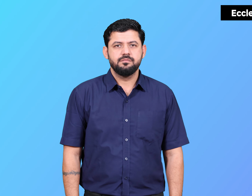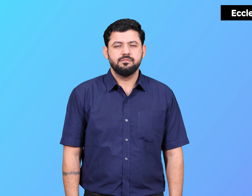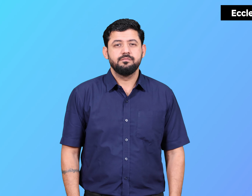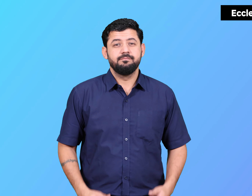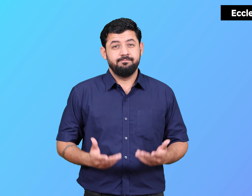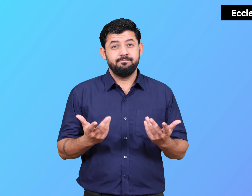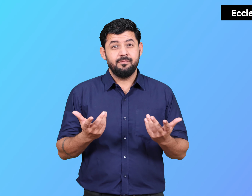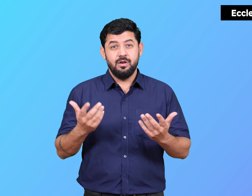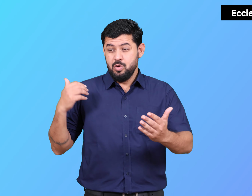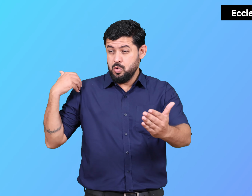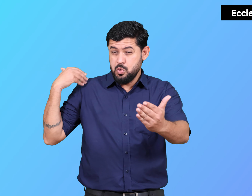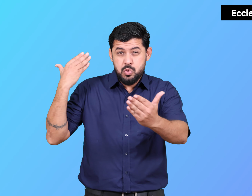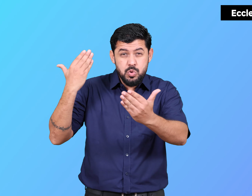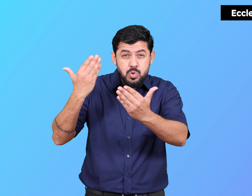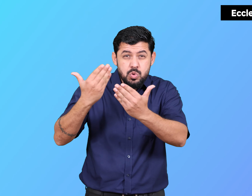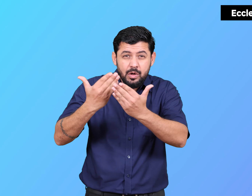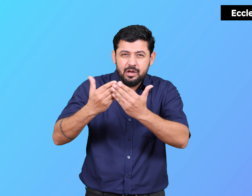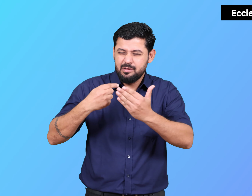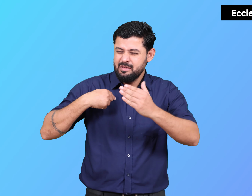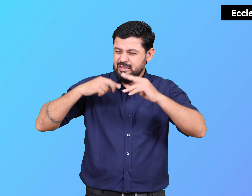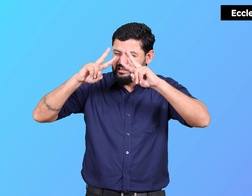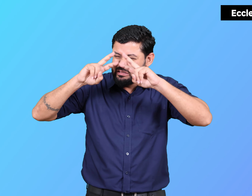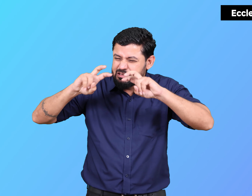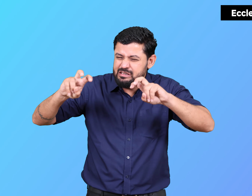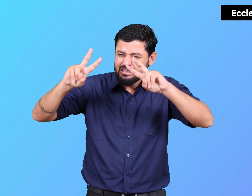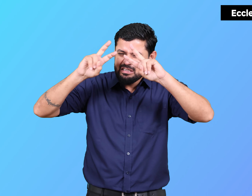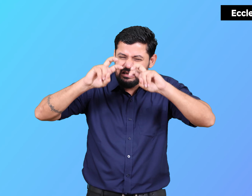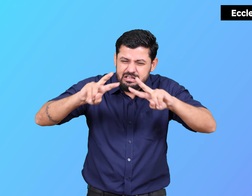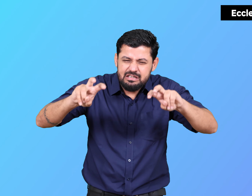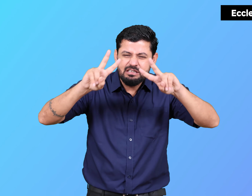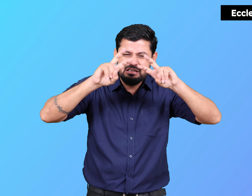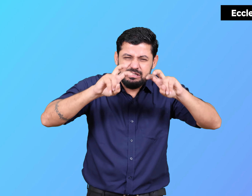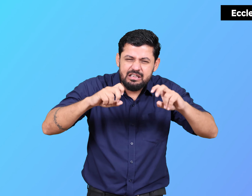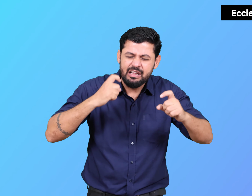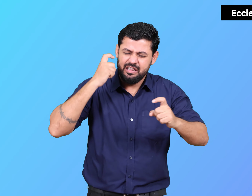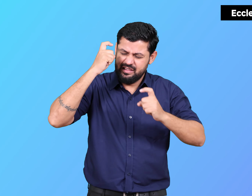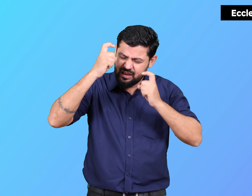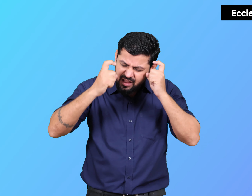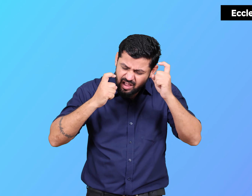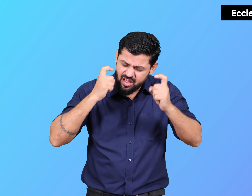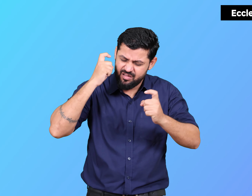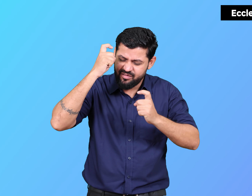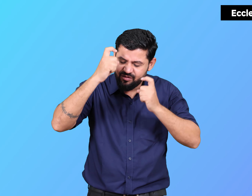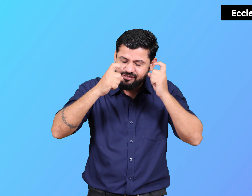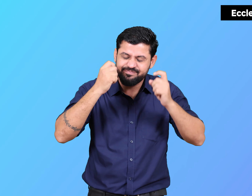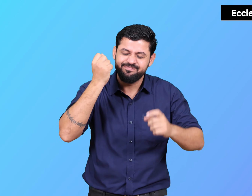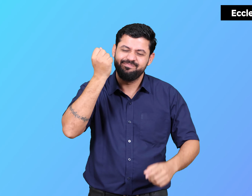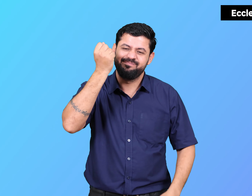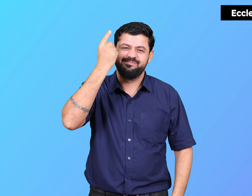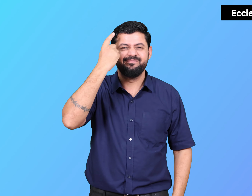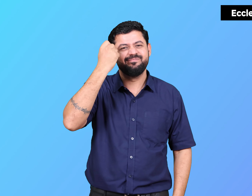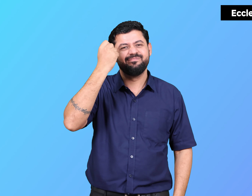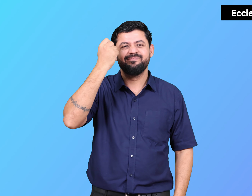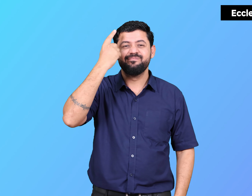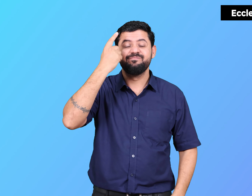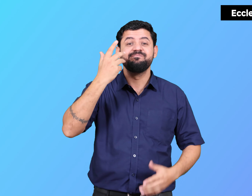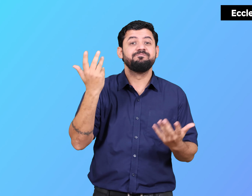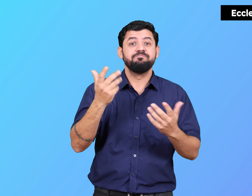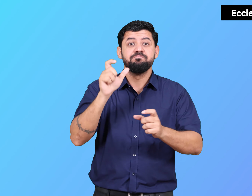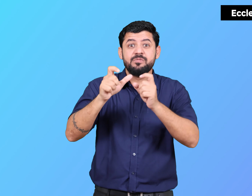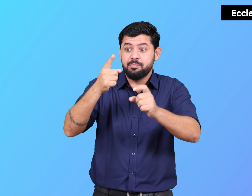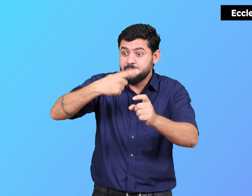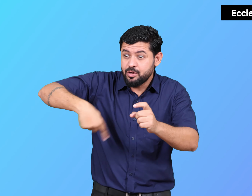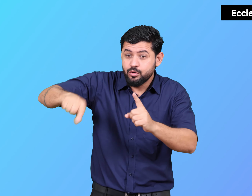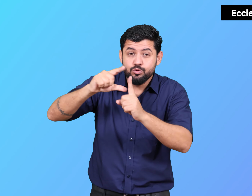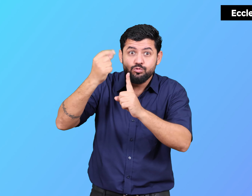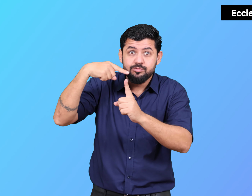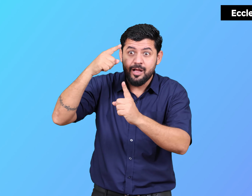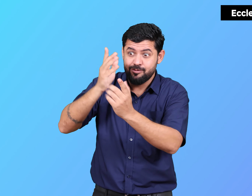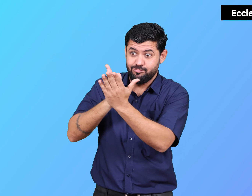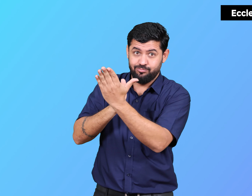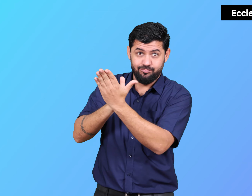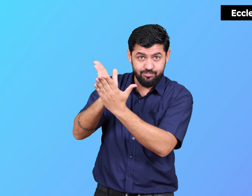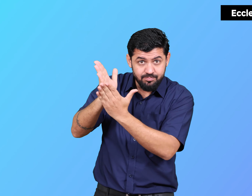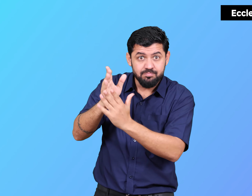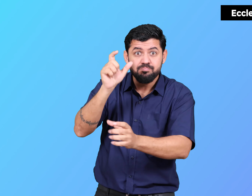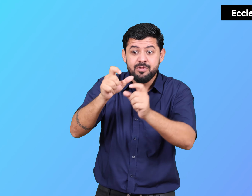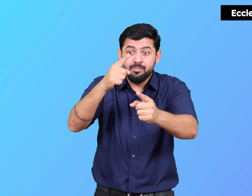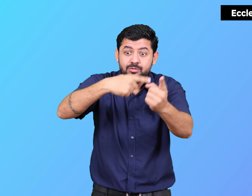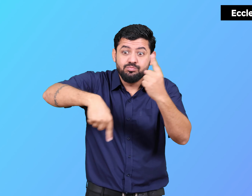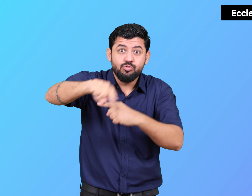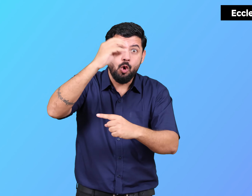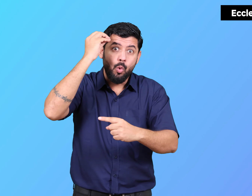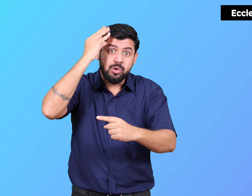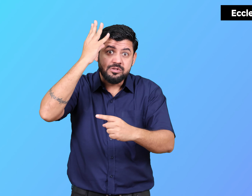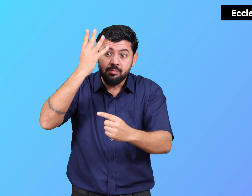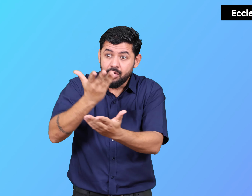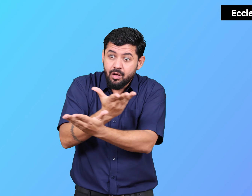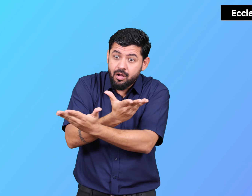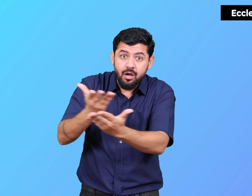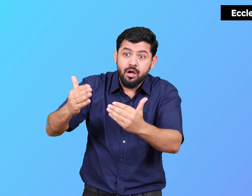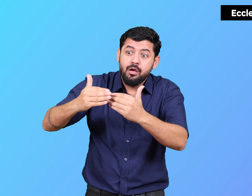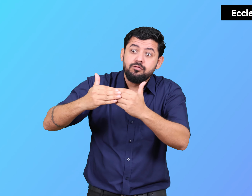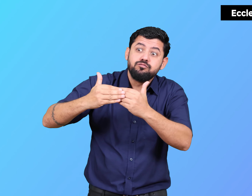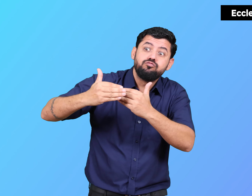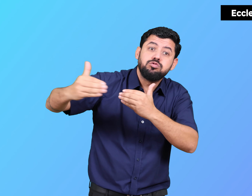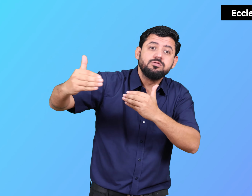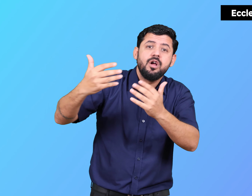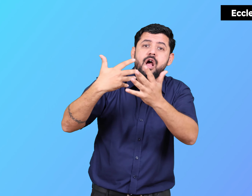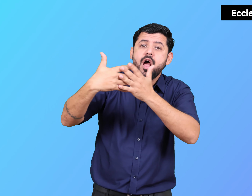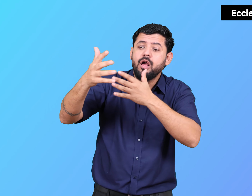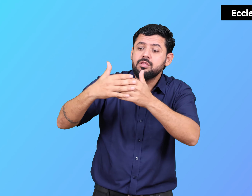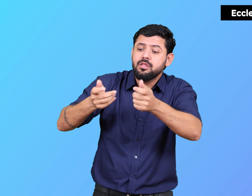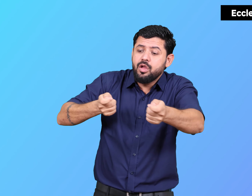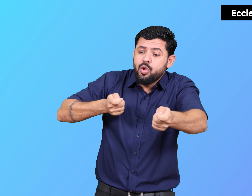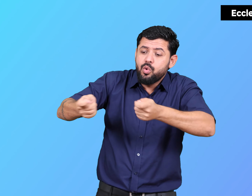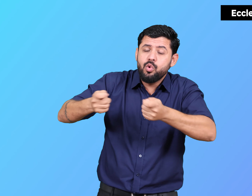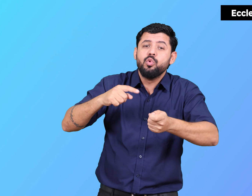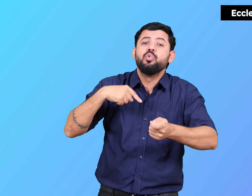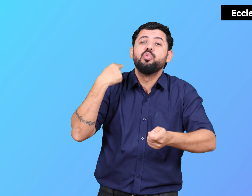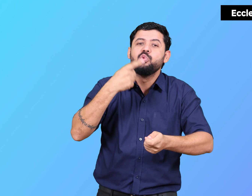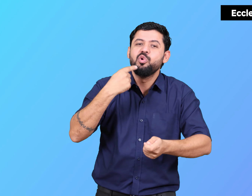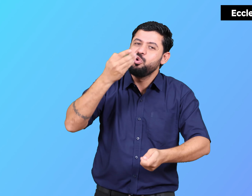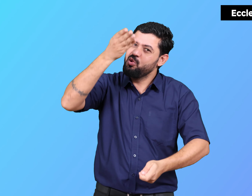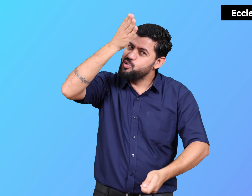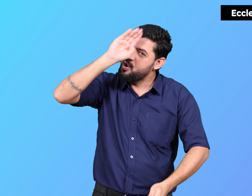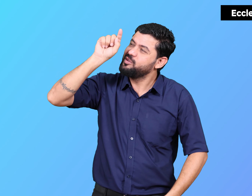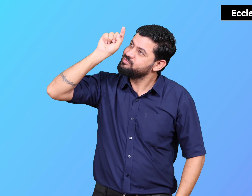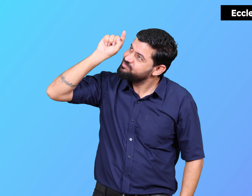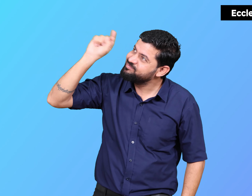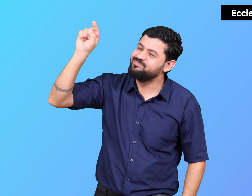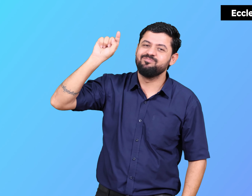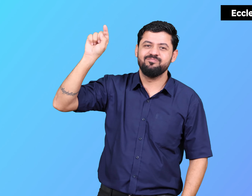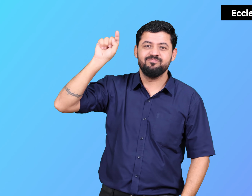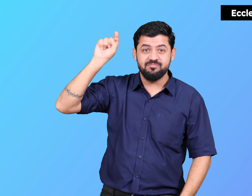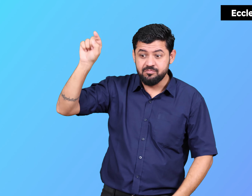I thought about all this very carefully. I saw that God controls what happens to the good and wise people and what they do.